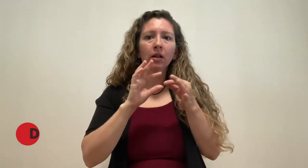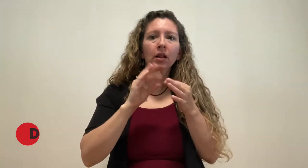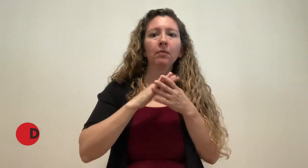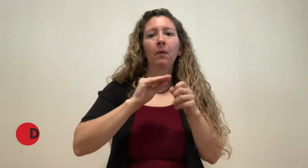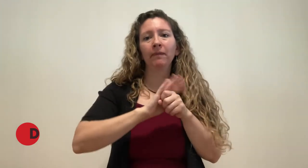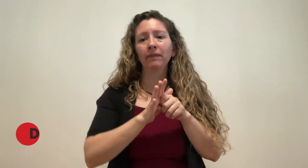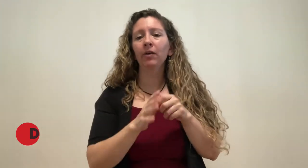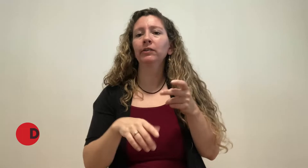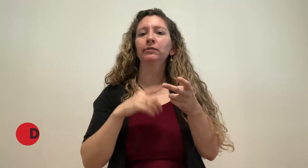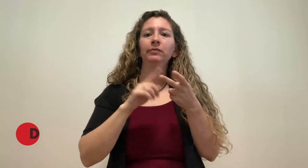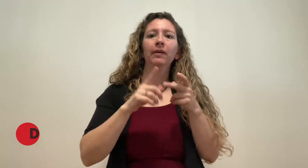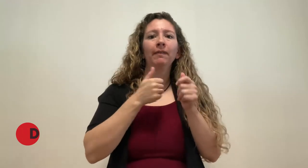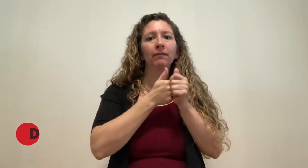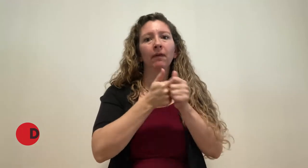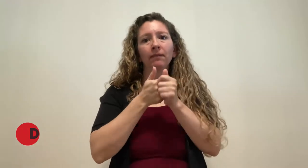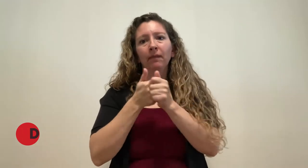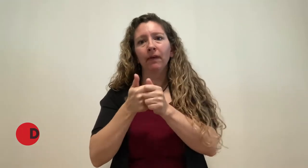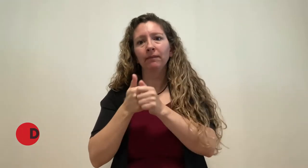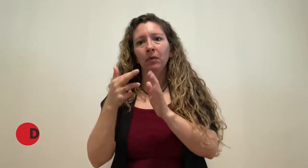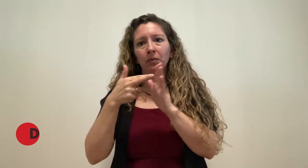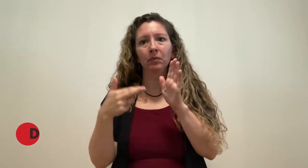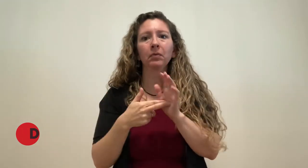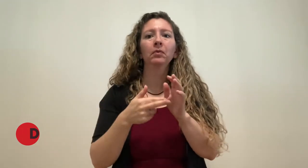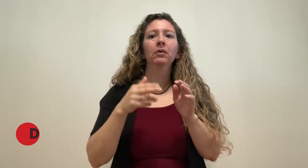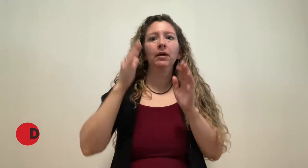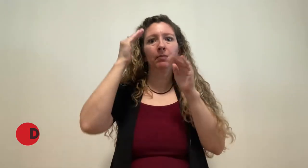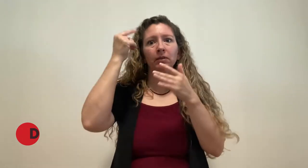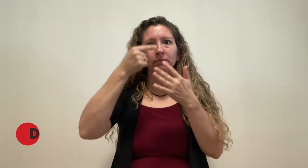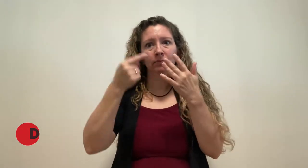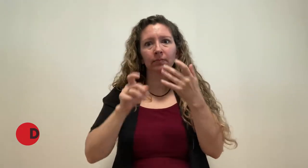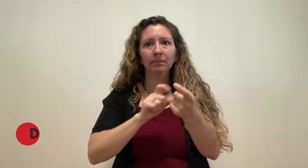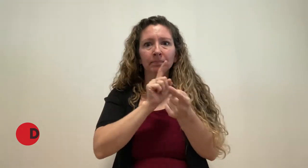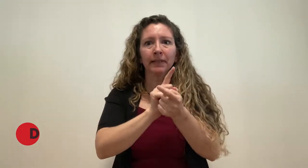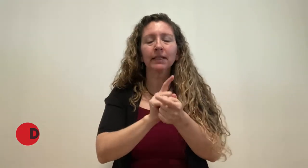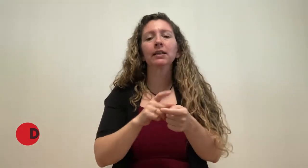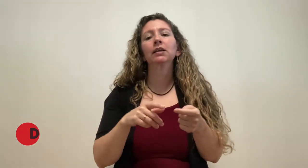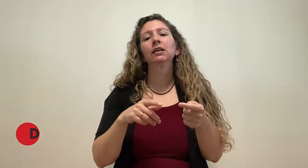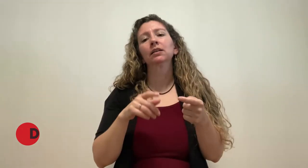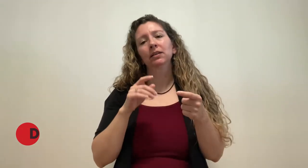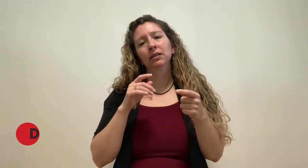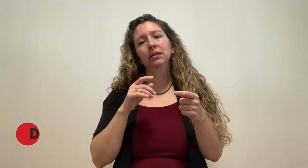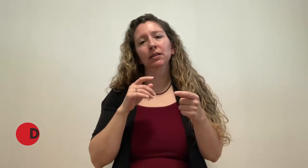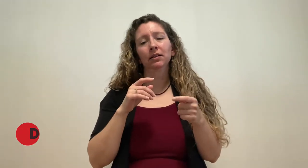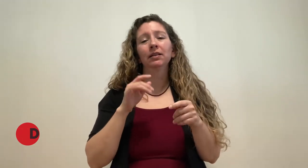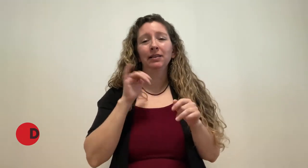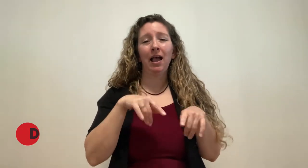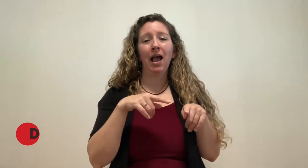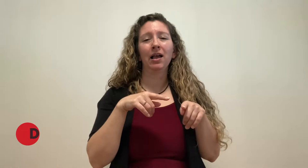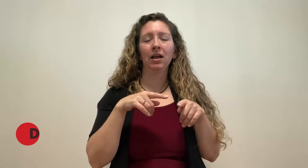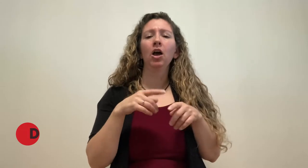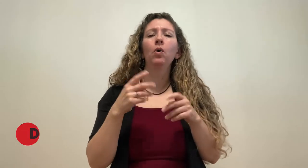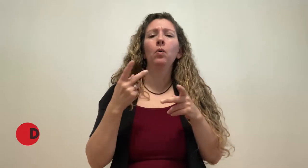having to follow rules and having more expectations to meet,